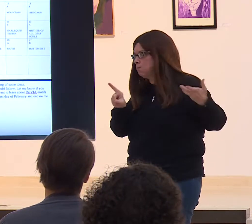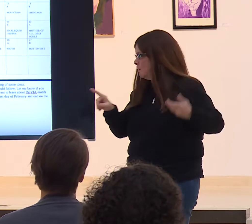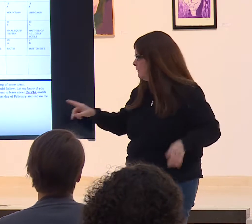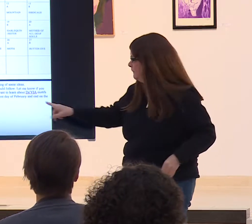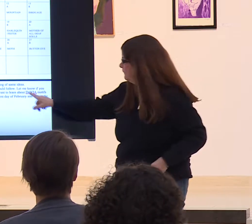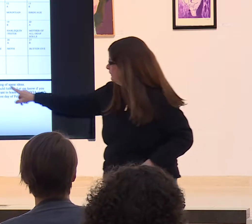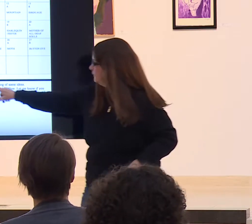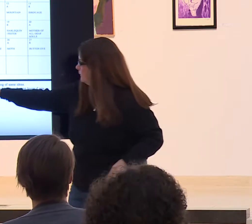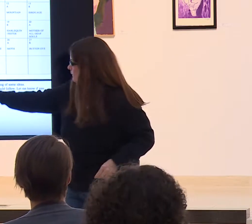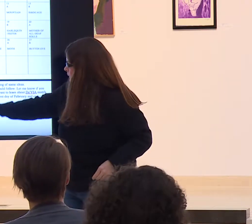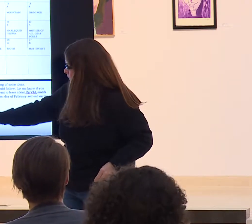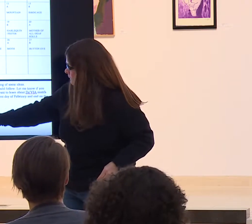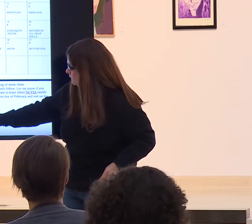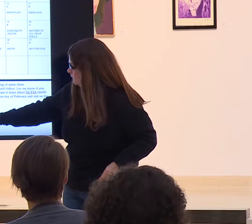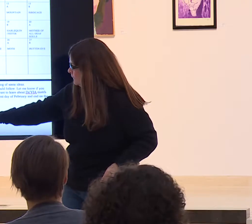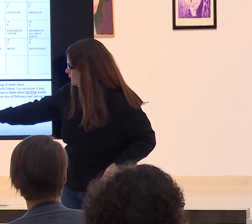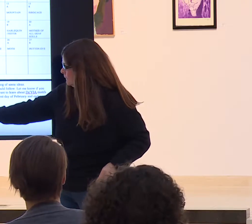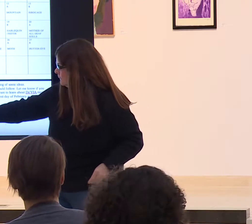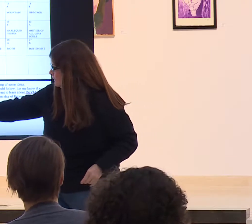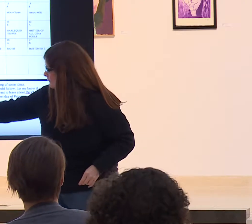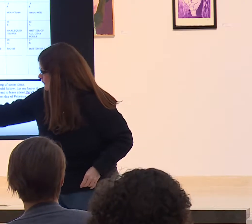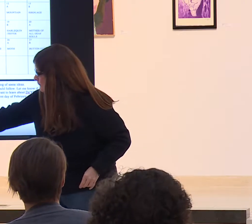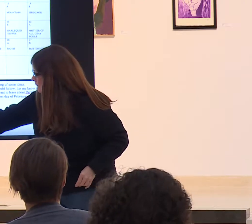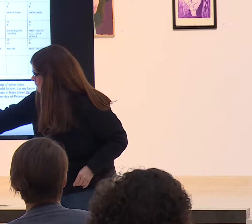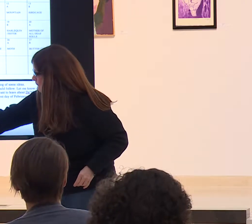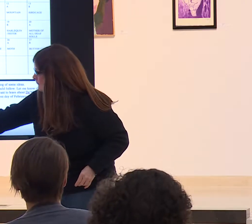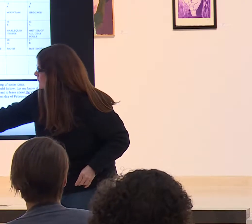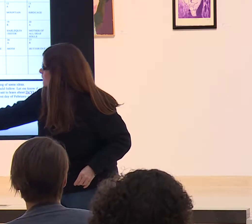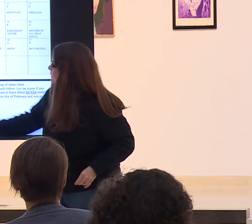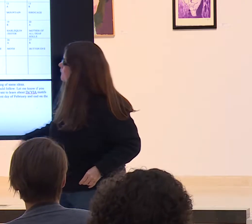This year, I added a few more expansions